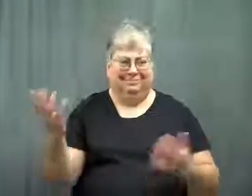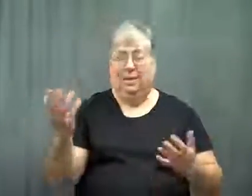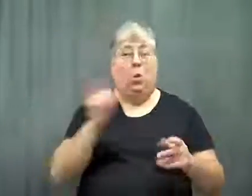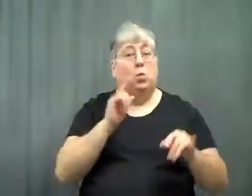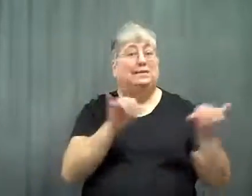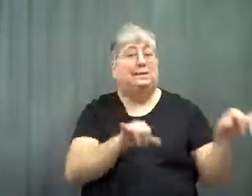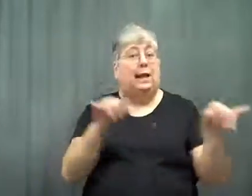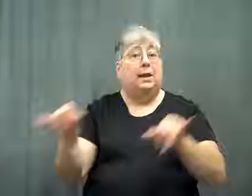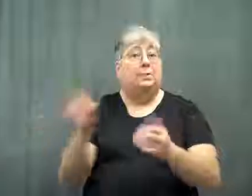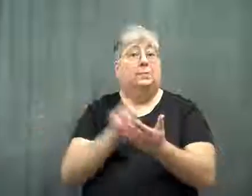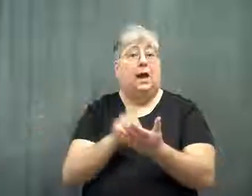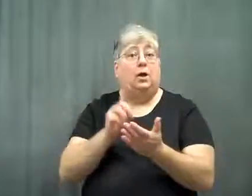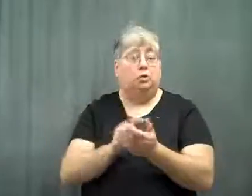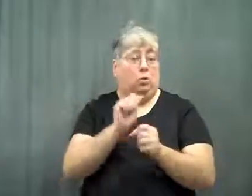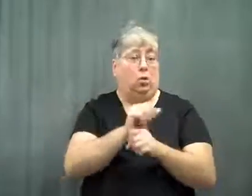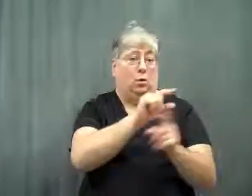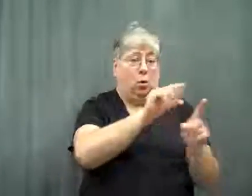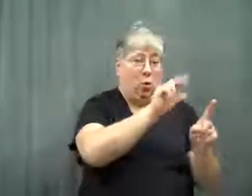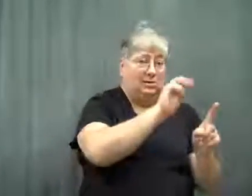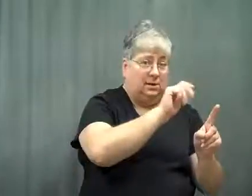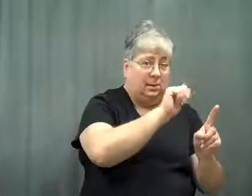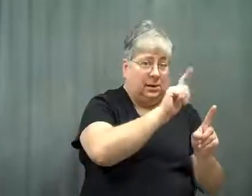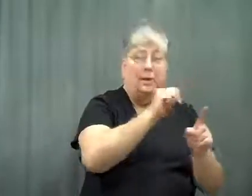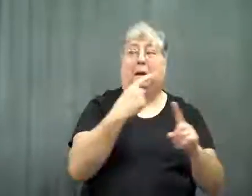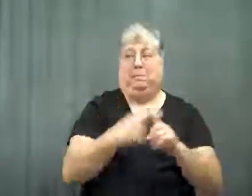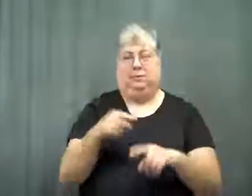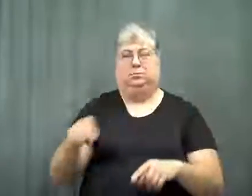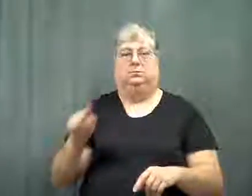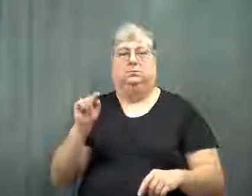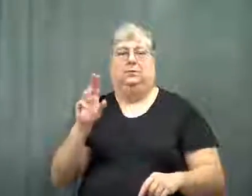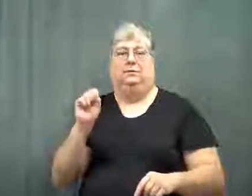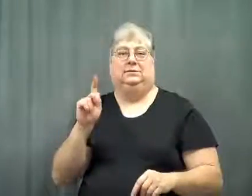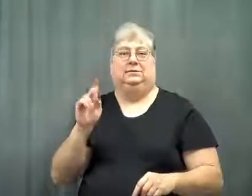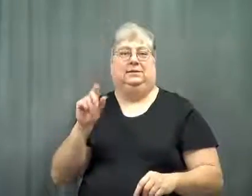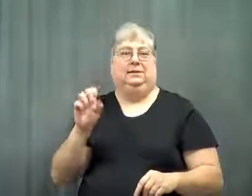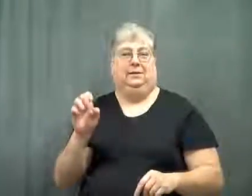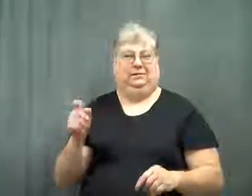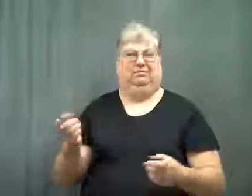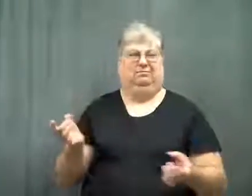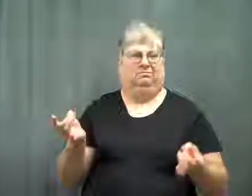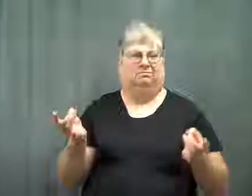The same doctor worked on both the Guatemalan project and the Tuskegee experiment,